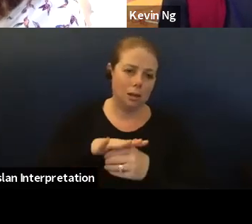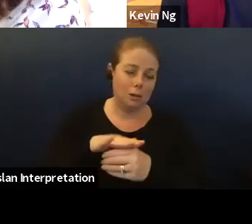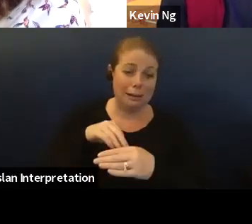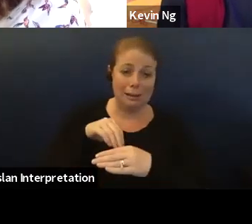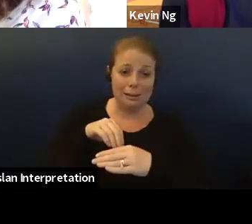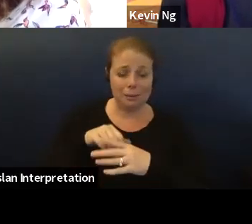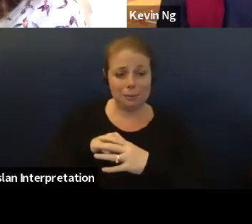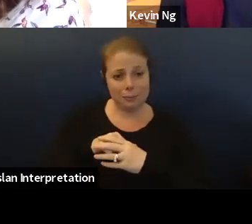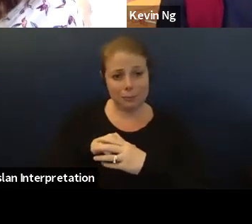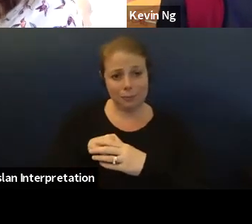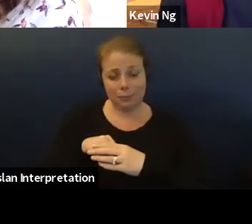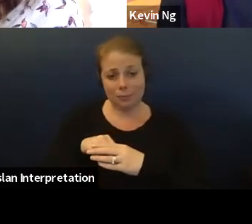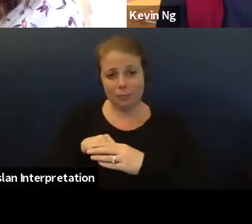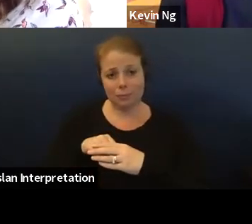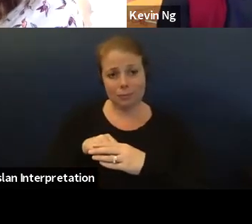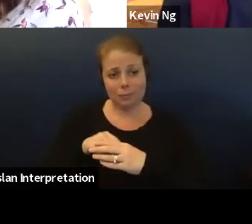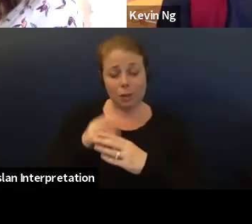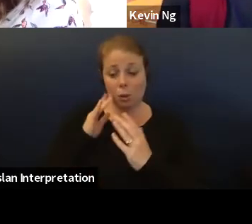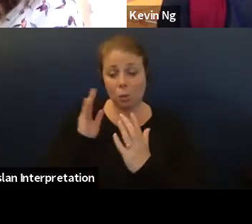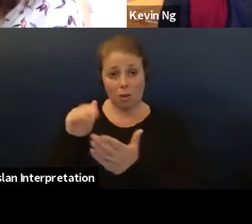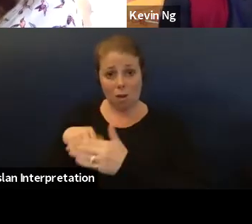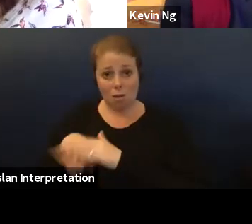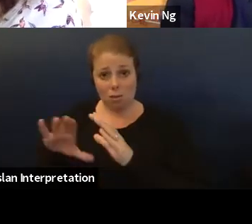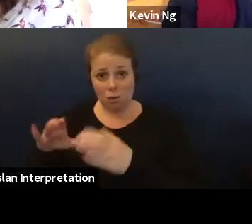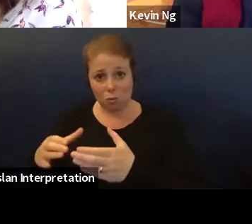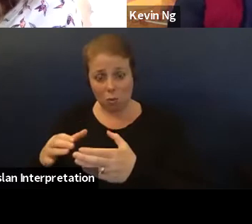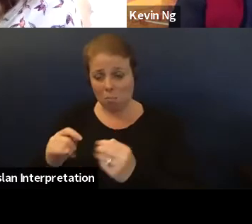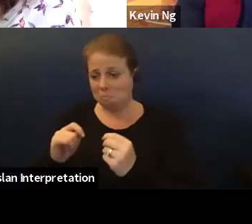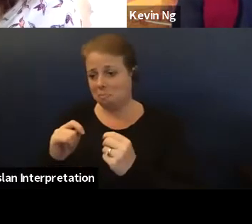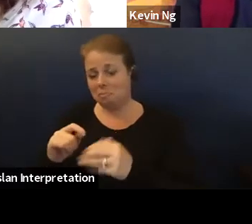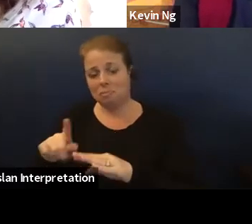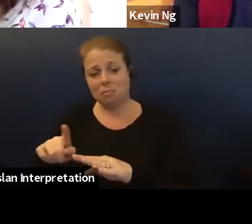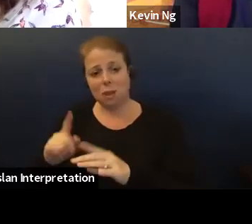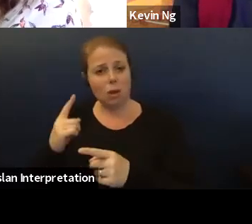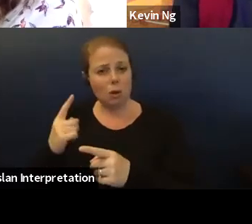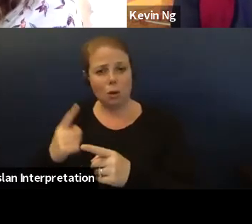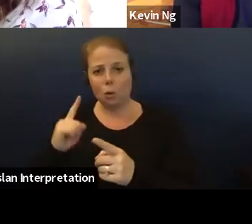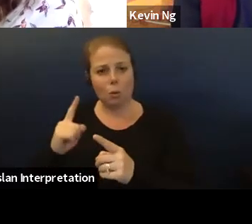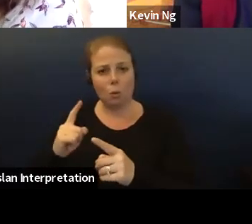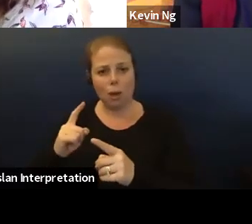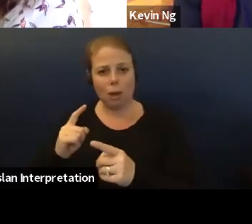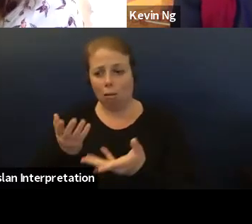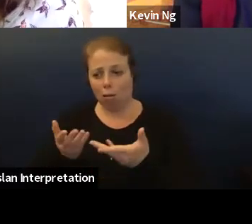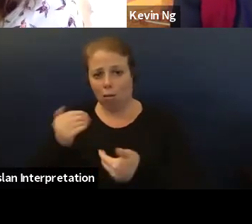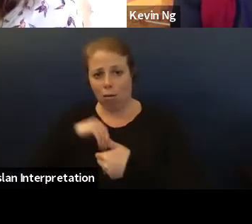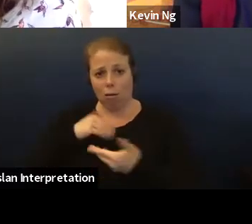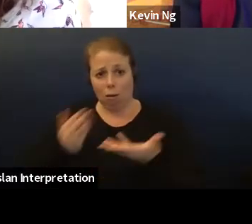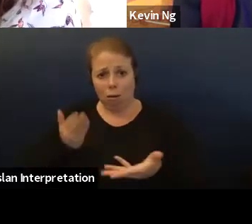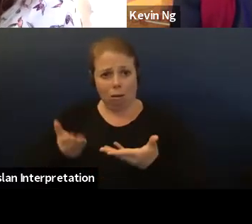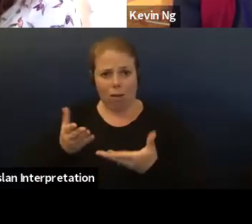doubt goes away and you're engaged in such an interesting conversation and,